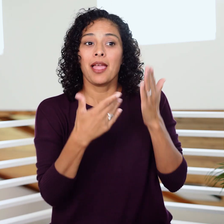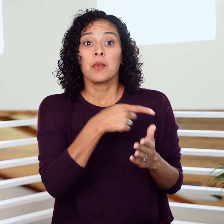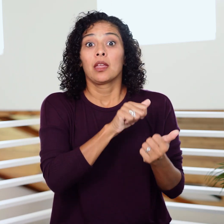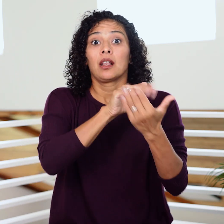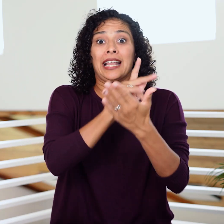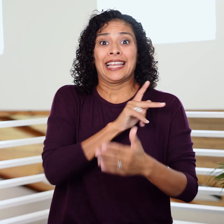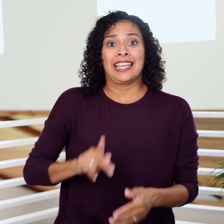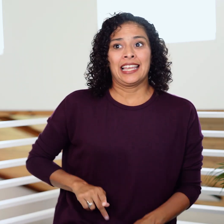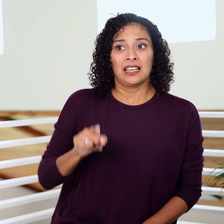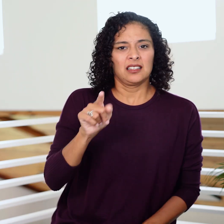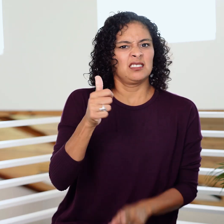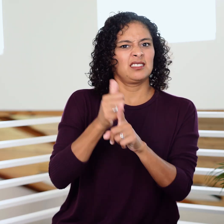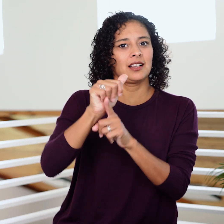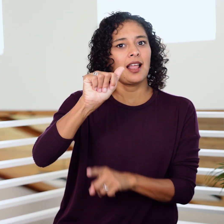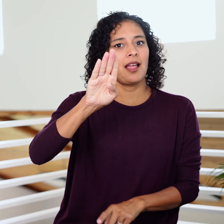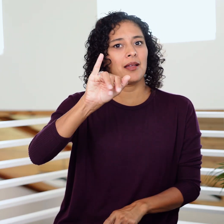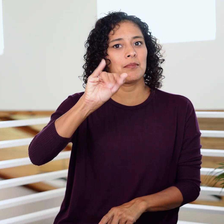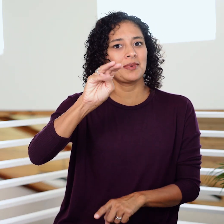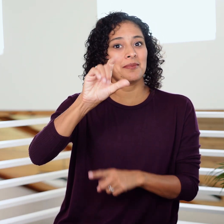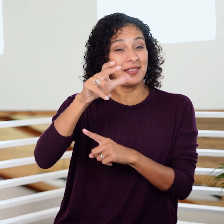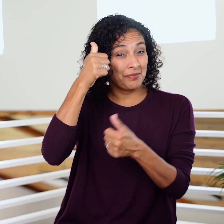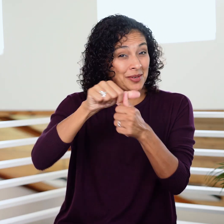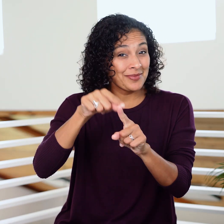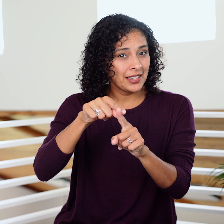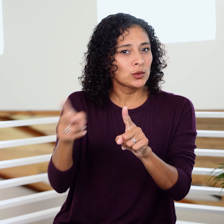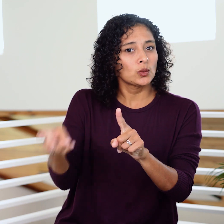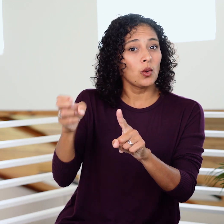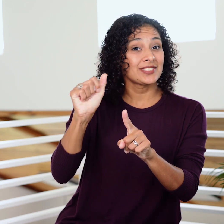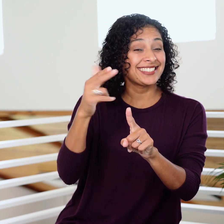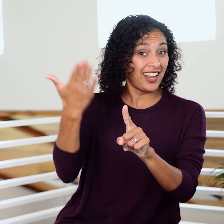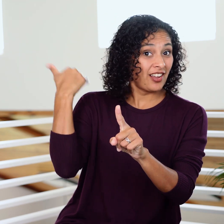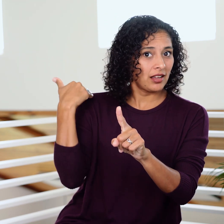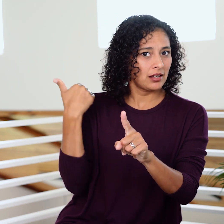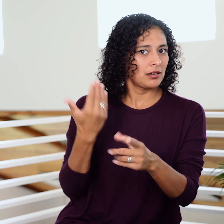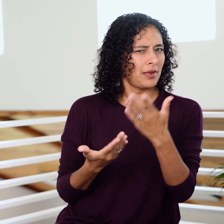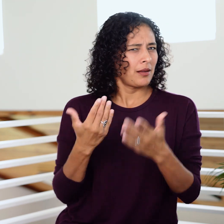same King Abimelech who stole Sarah!